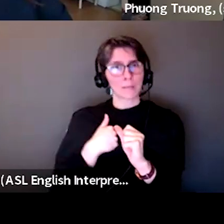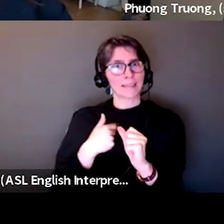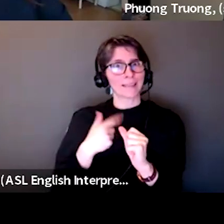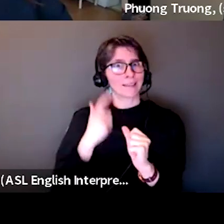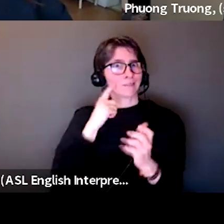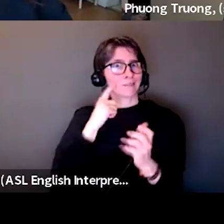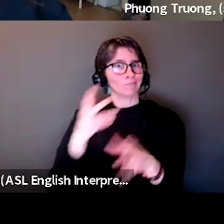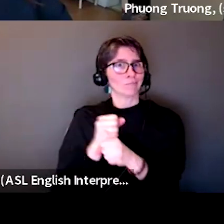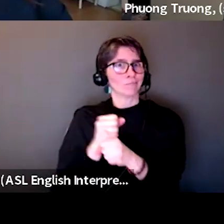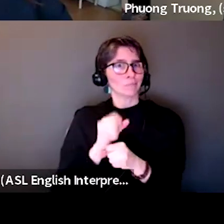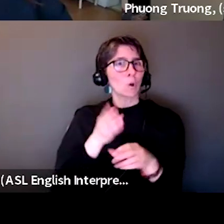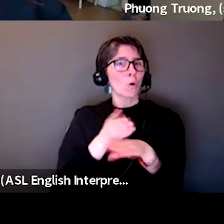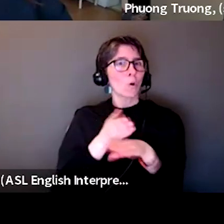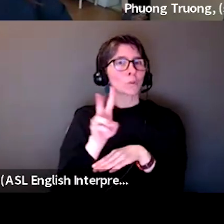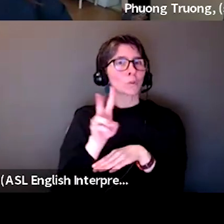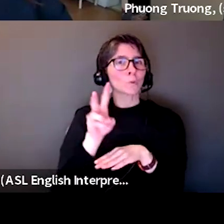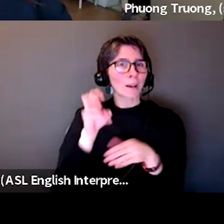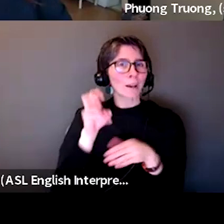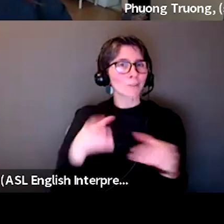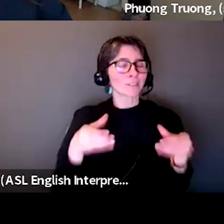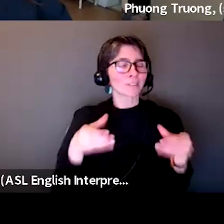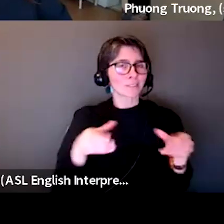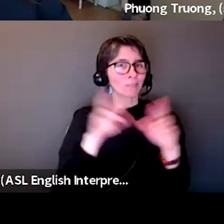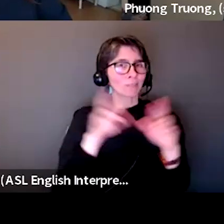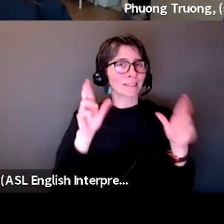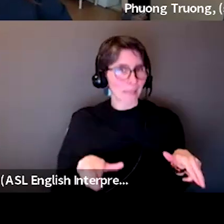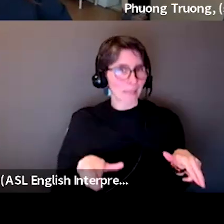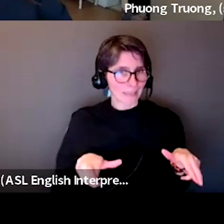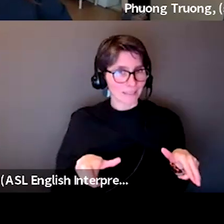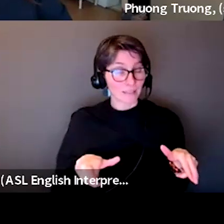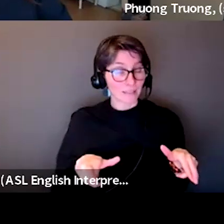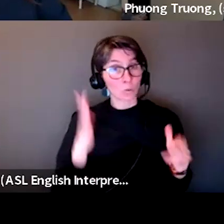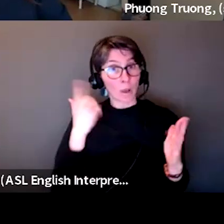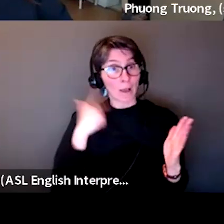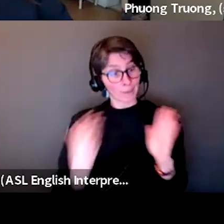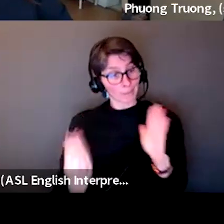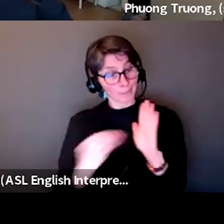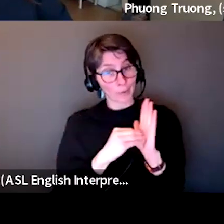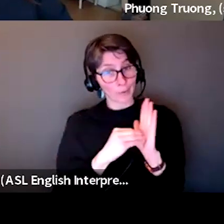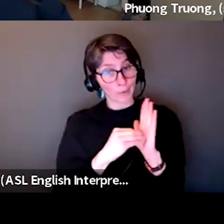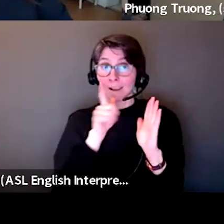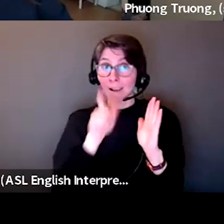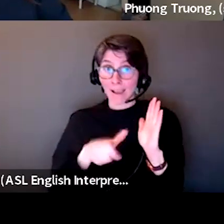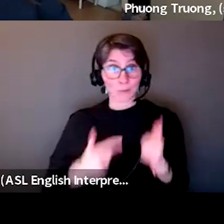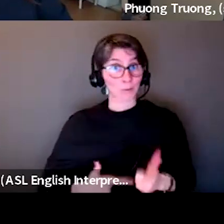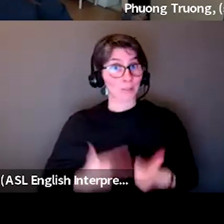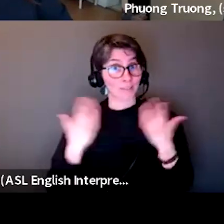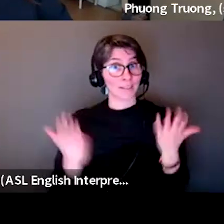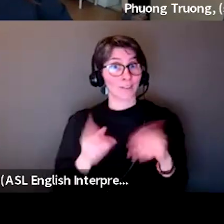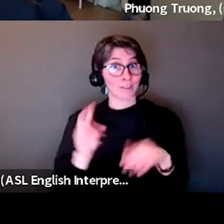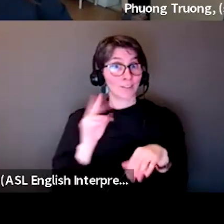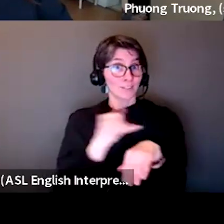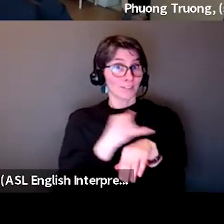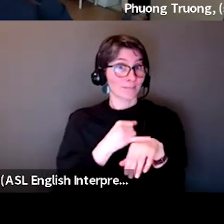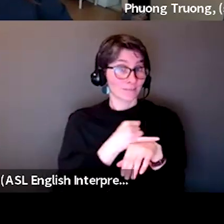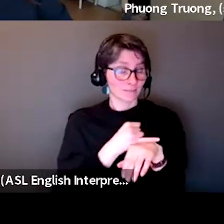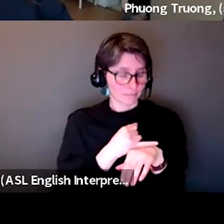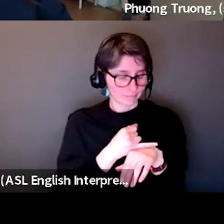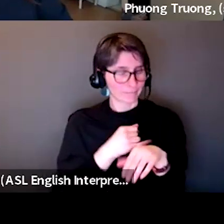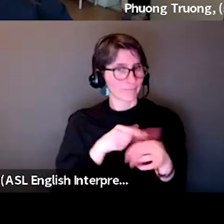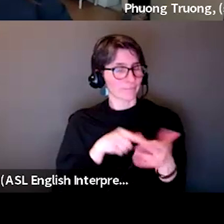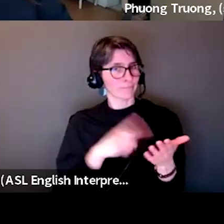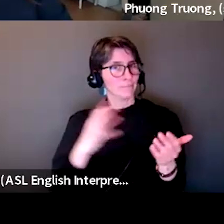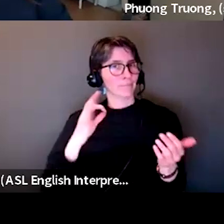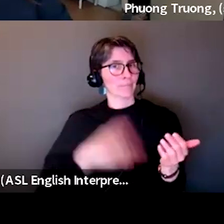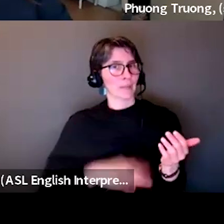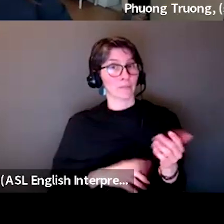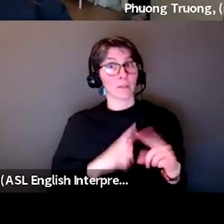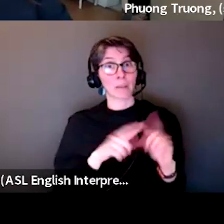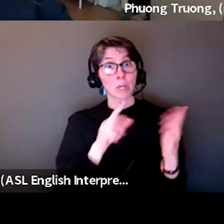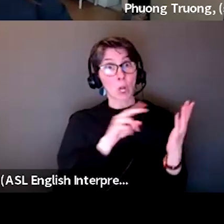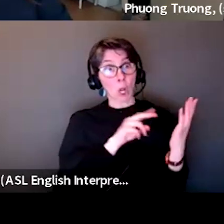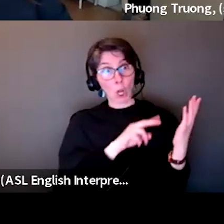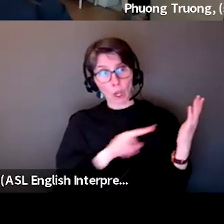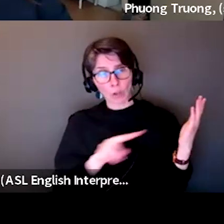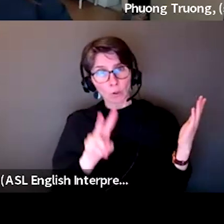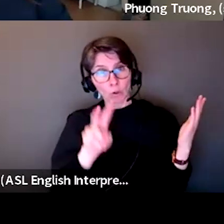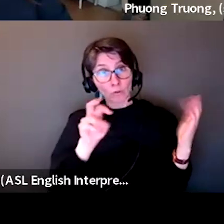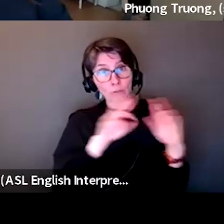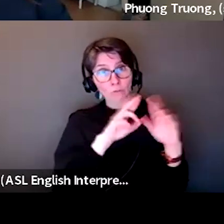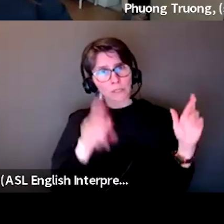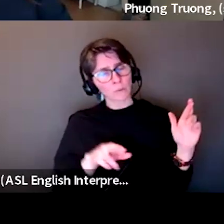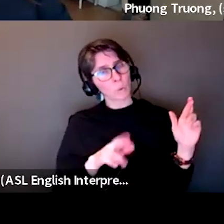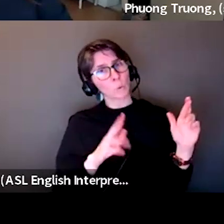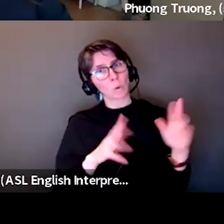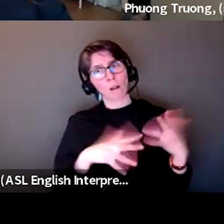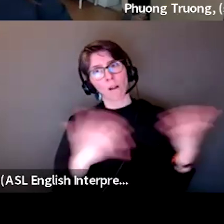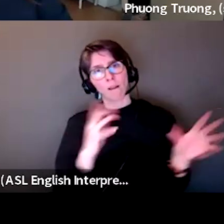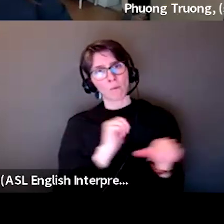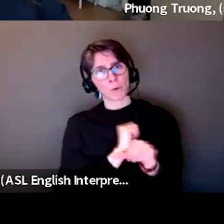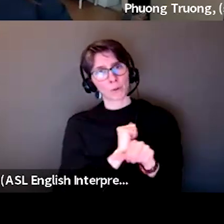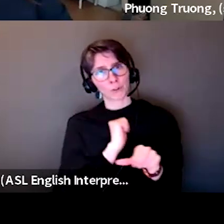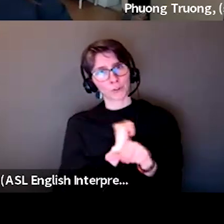applications from all over. So, that was a huge job going through it, and even then, there weren't